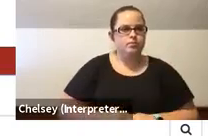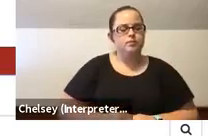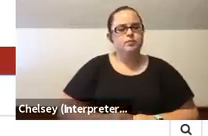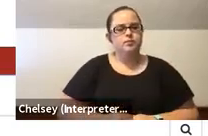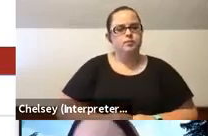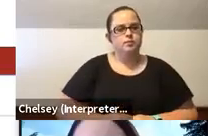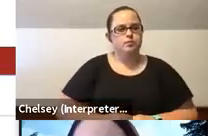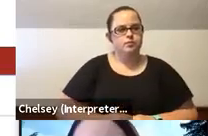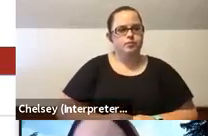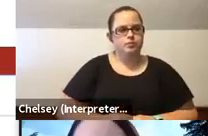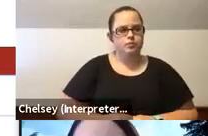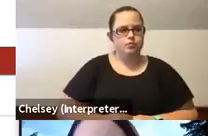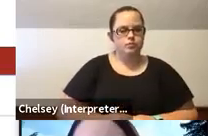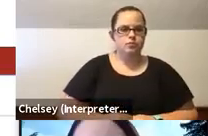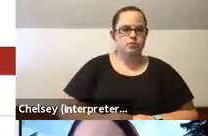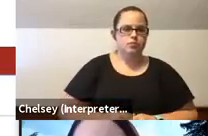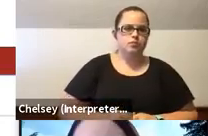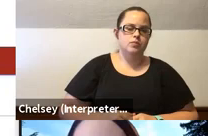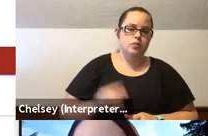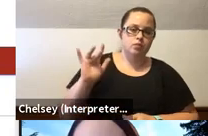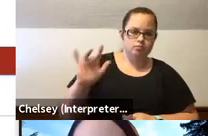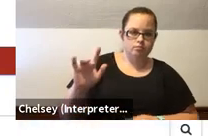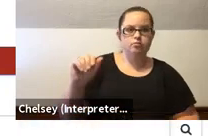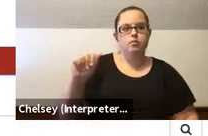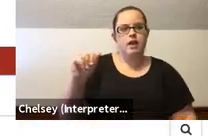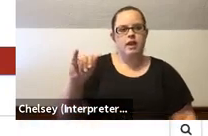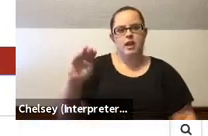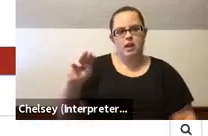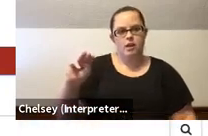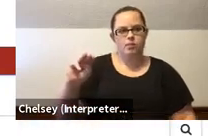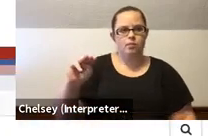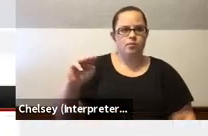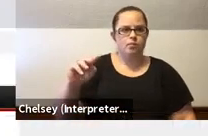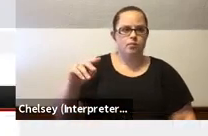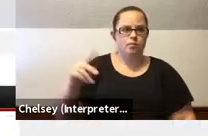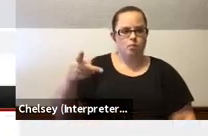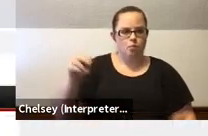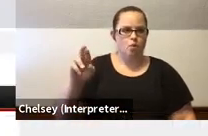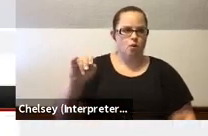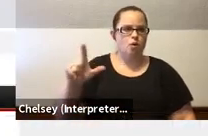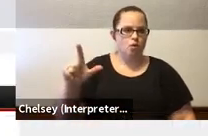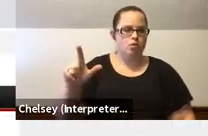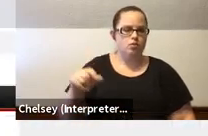Sage Talbot: Okay, so you're going to click on the AIM profile or portal link, and it's going to